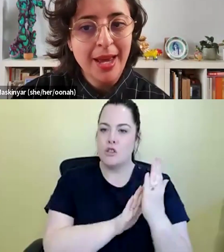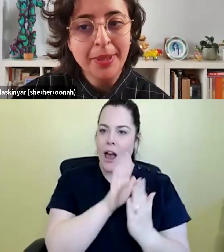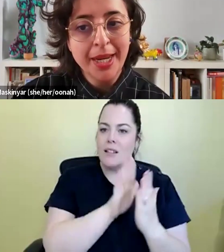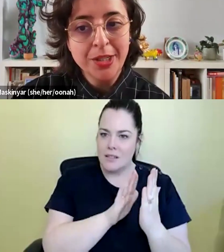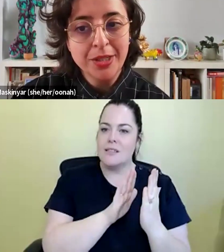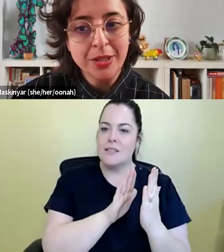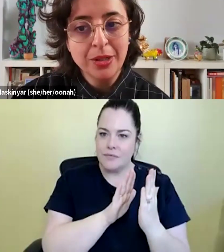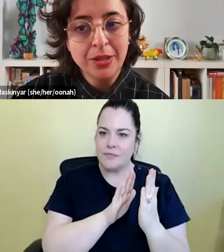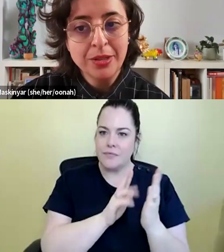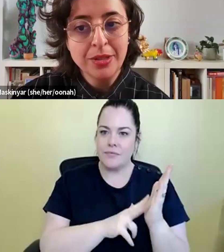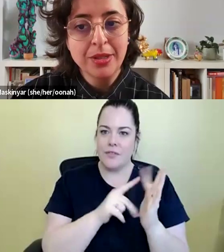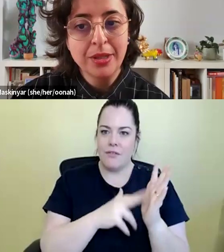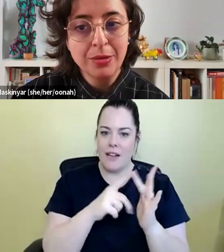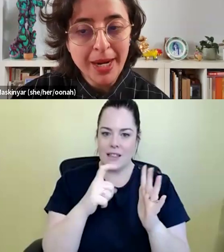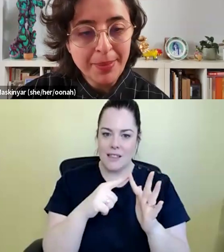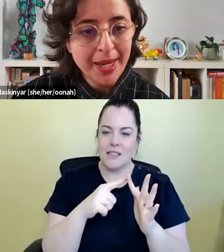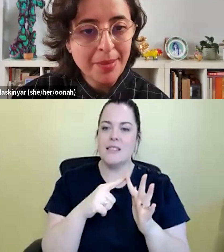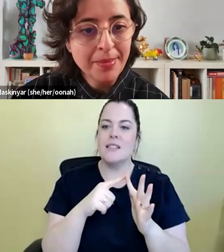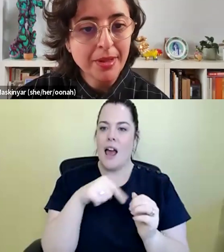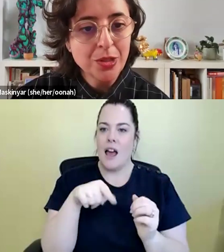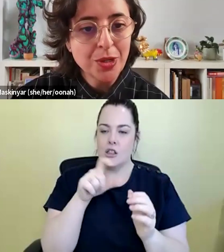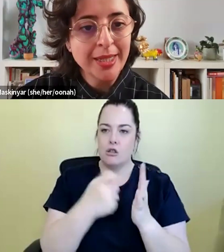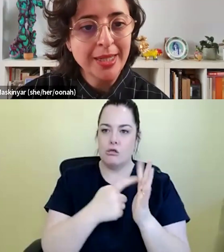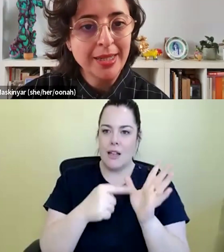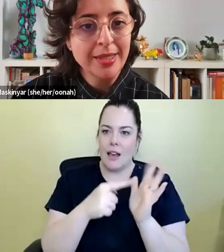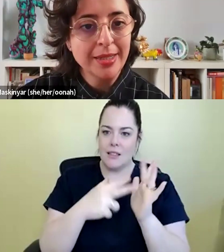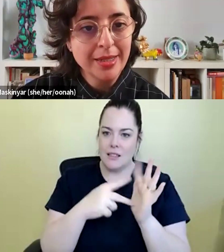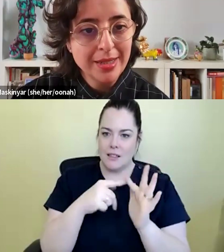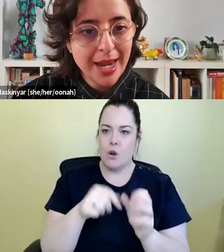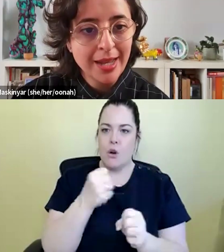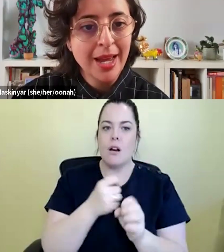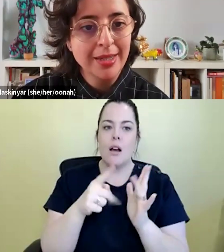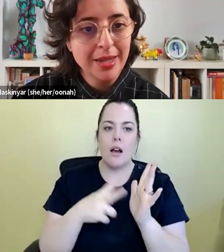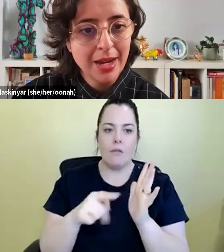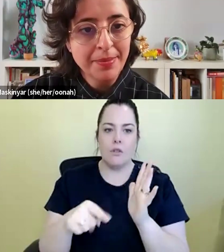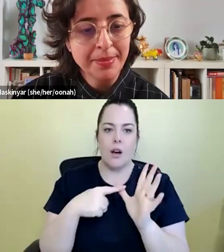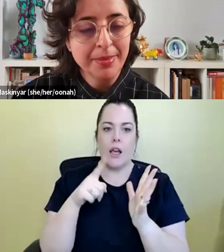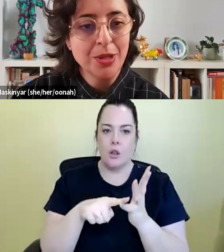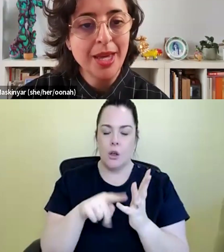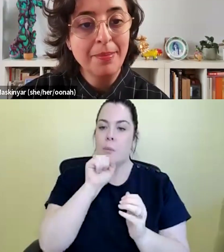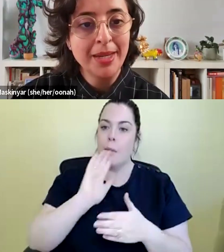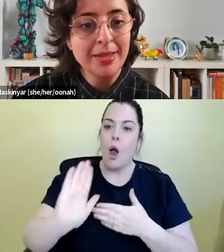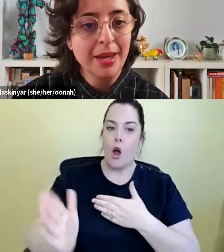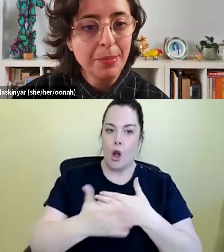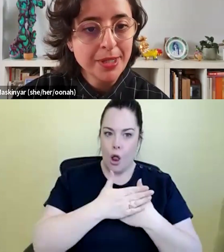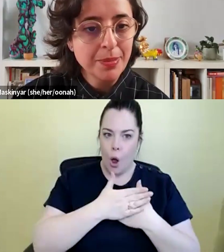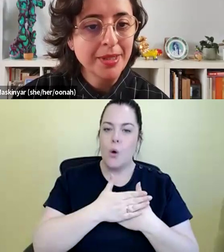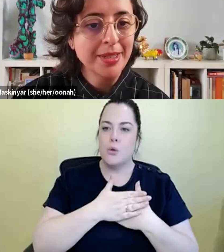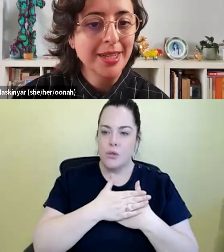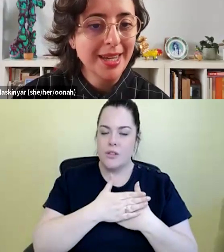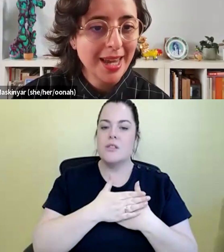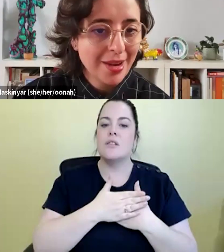the applications close 3 PM Australian Eastern daylight Time — so that means that Brisbane,